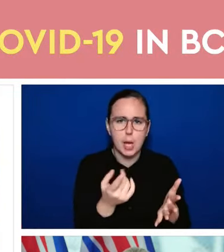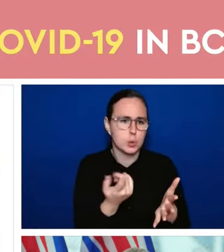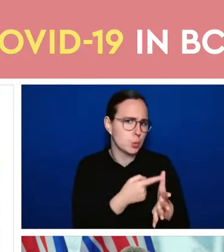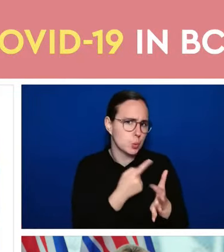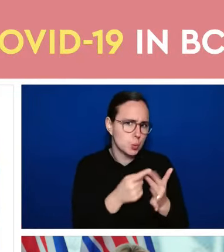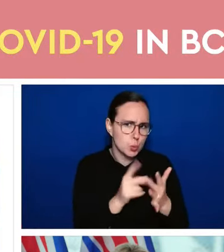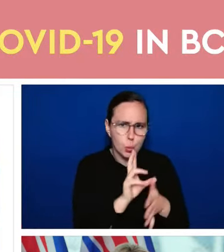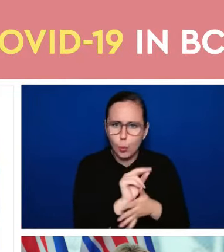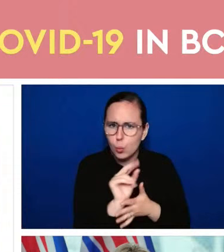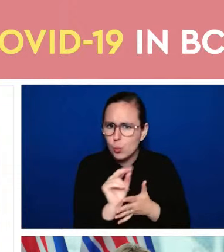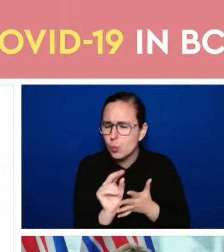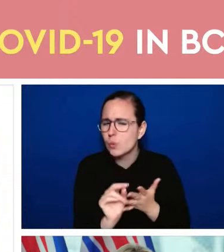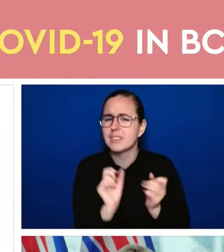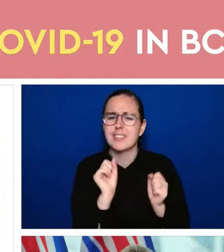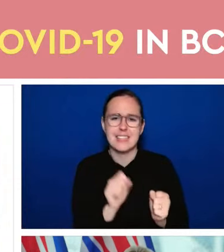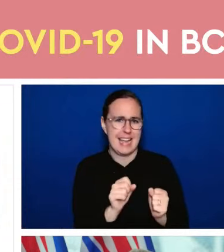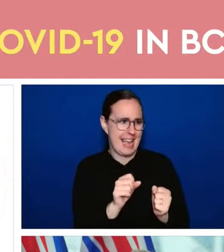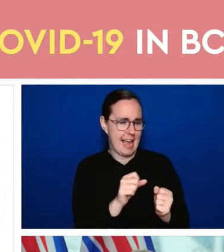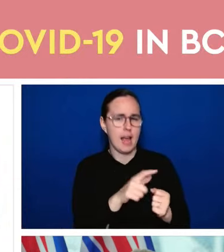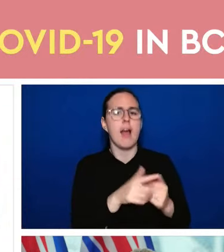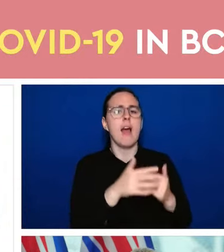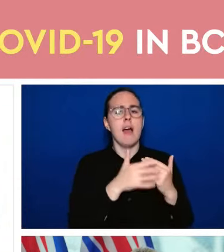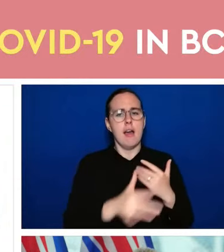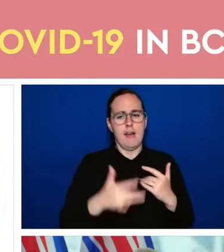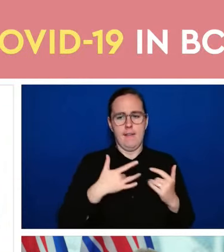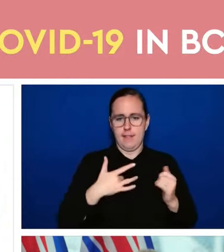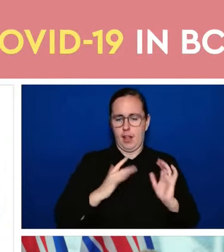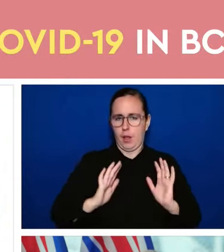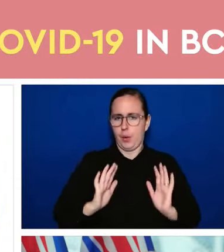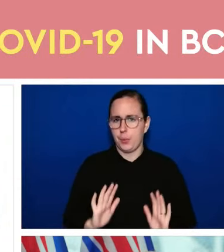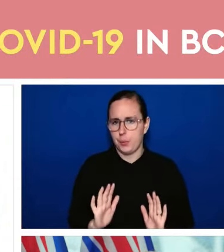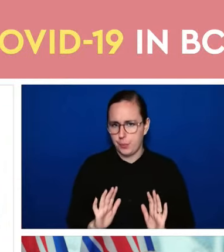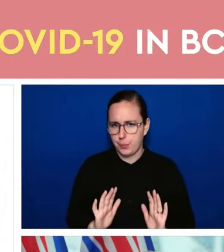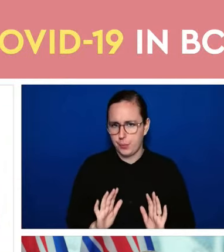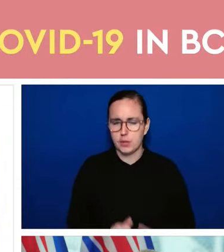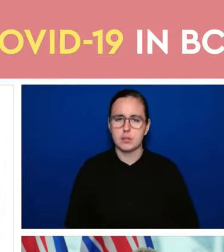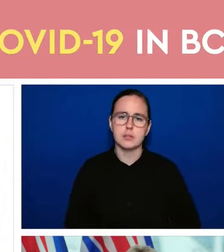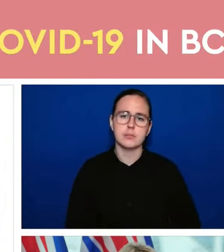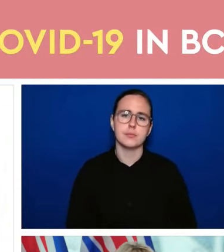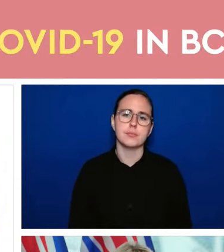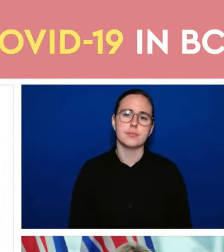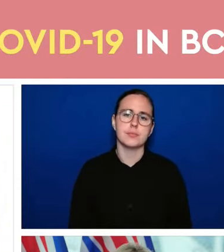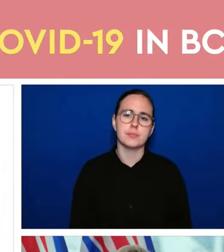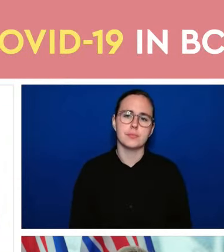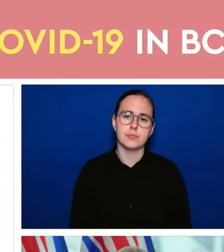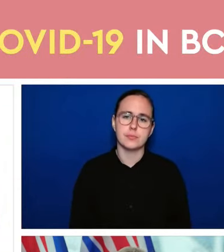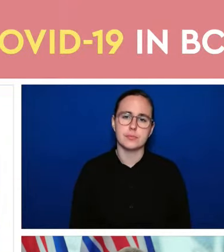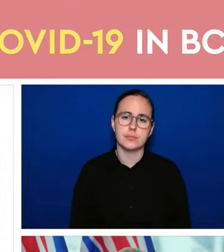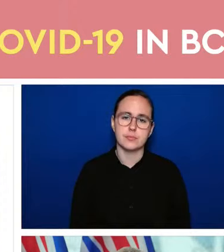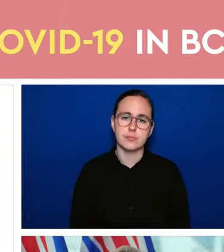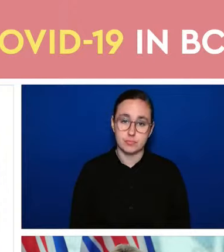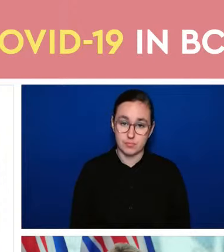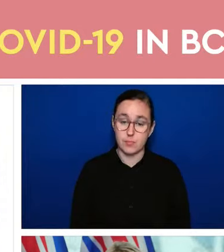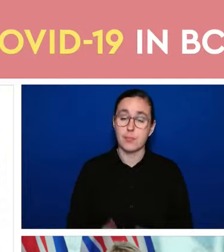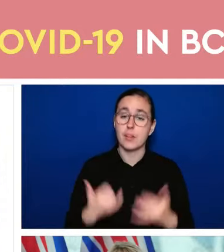this programme. I live I do wanna talk a little bit about influencer. As I mentioned I